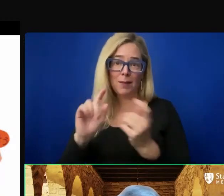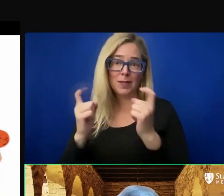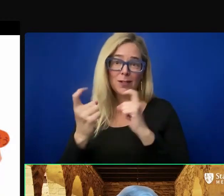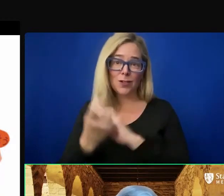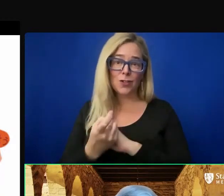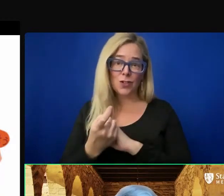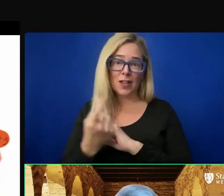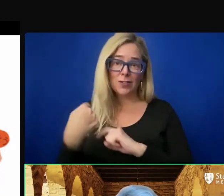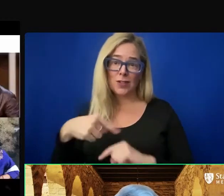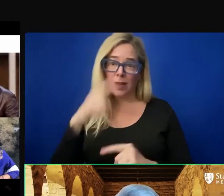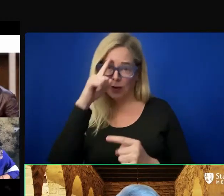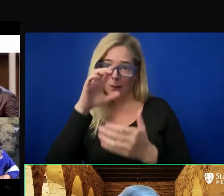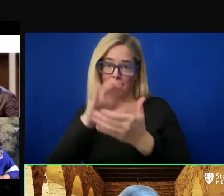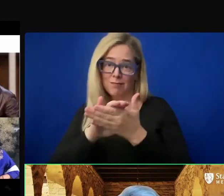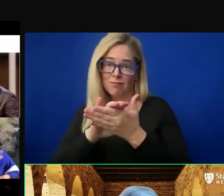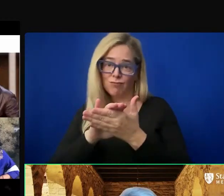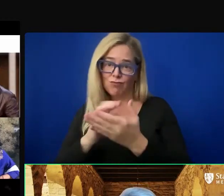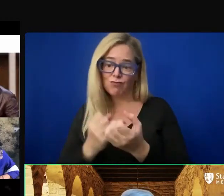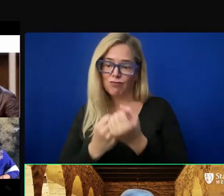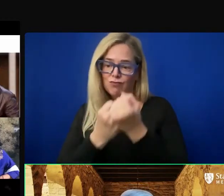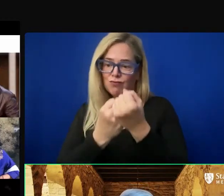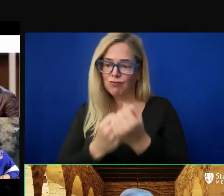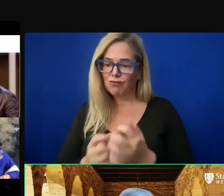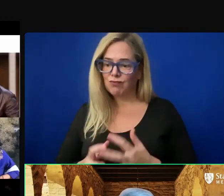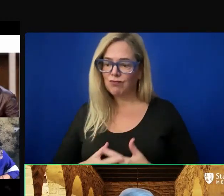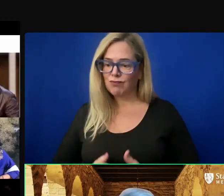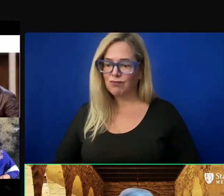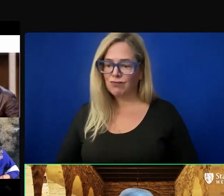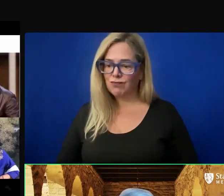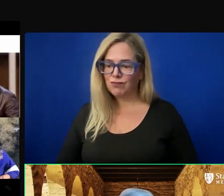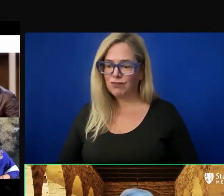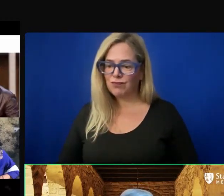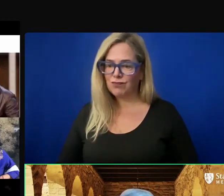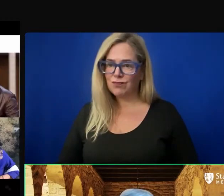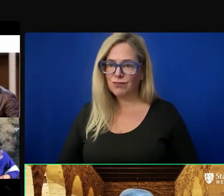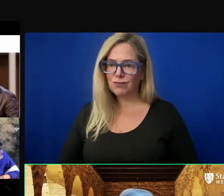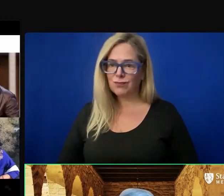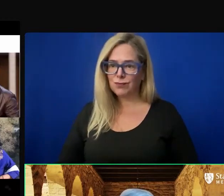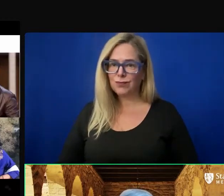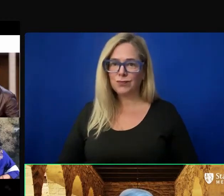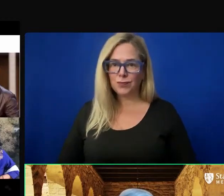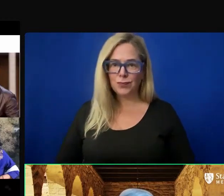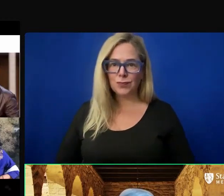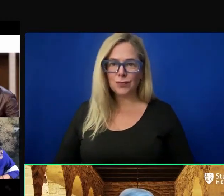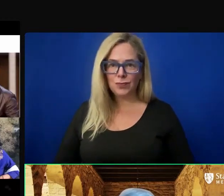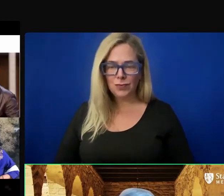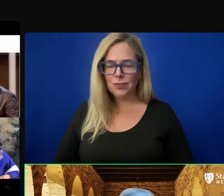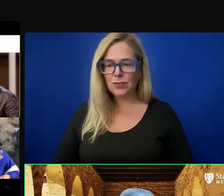Thank you. As you heard earlier, at Stanford, I'm the executive director